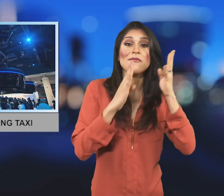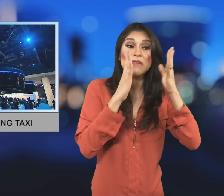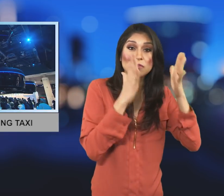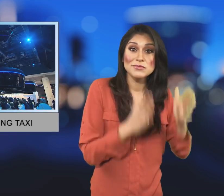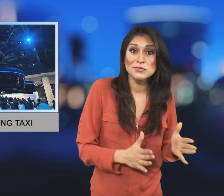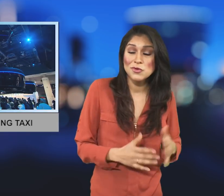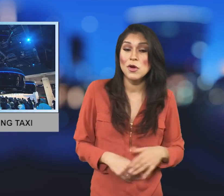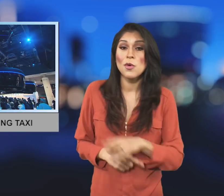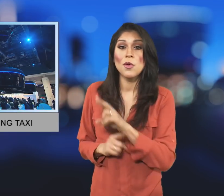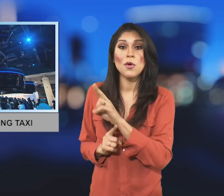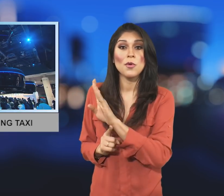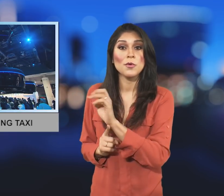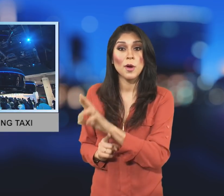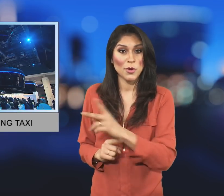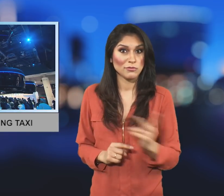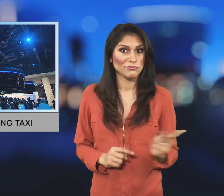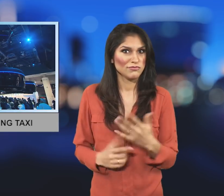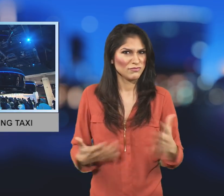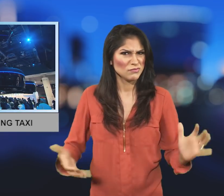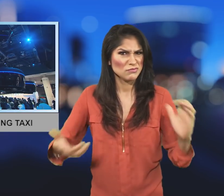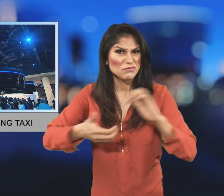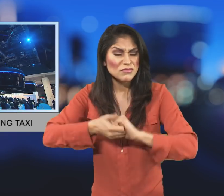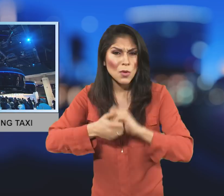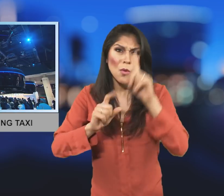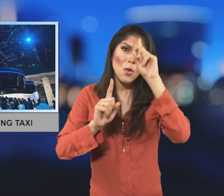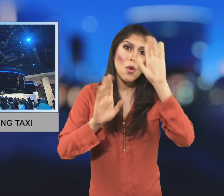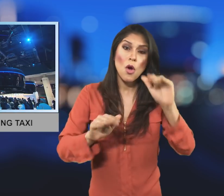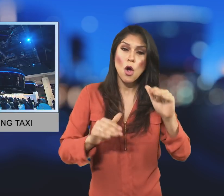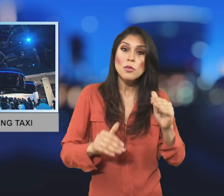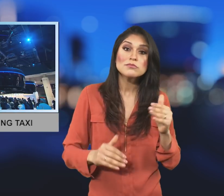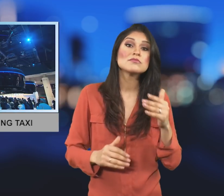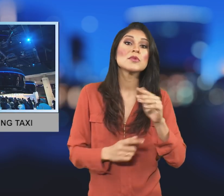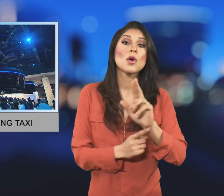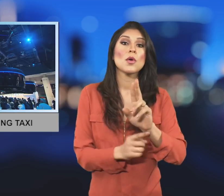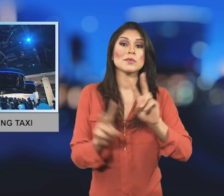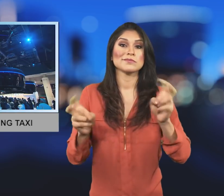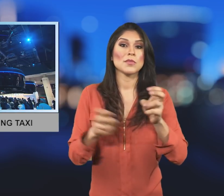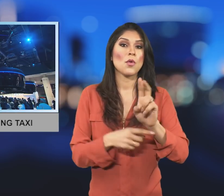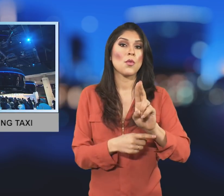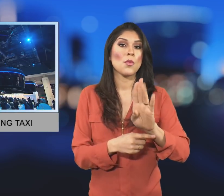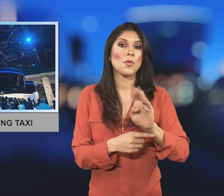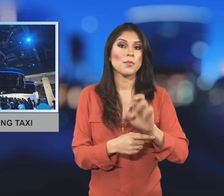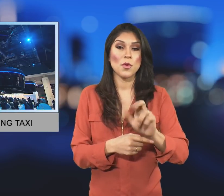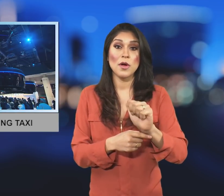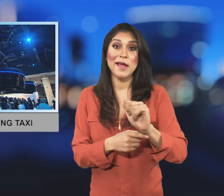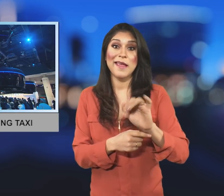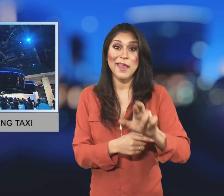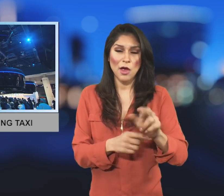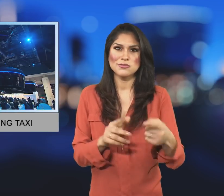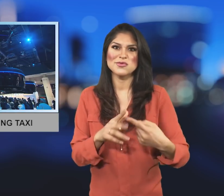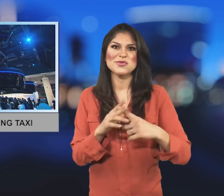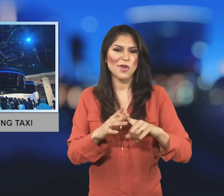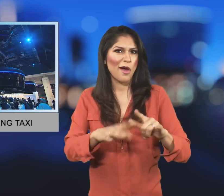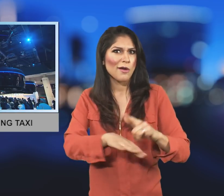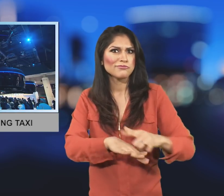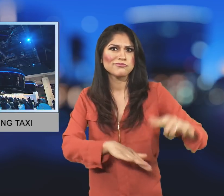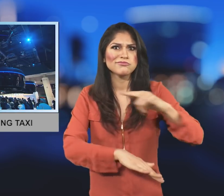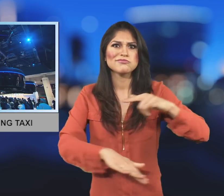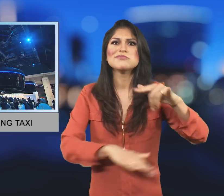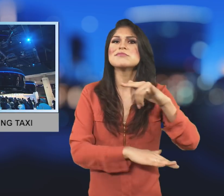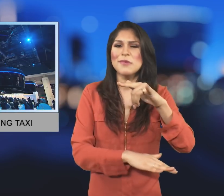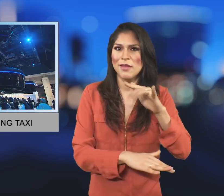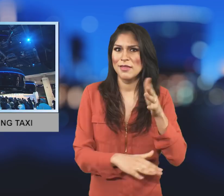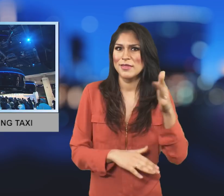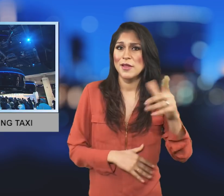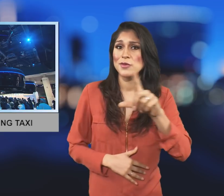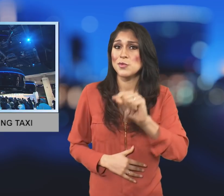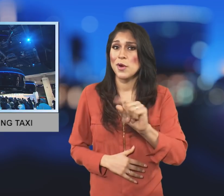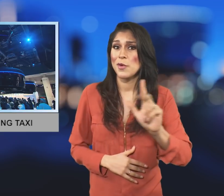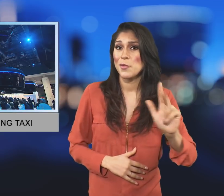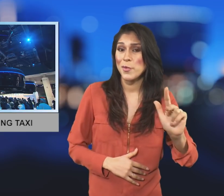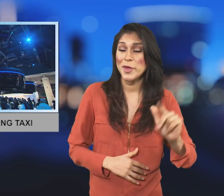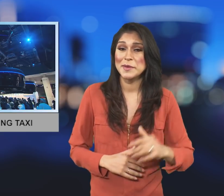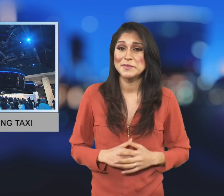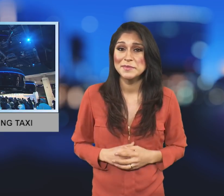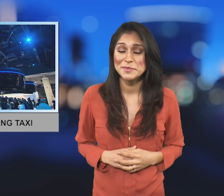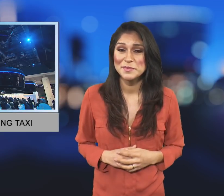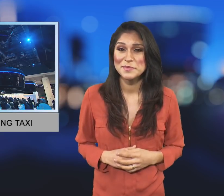The inventors have partnered with Uber with the hope that "Uber Air" will take flight in 2023.